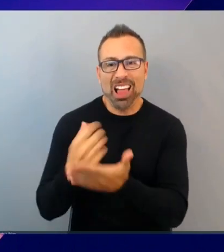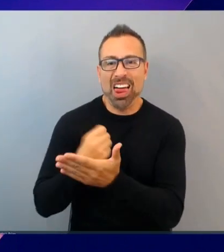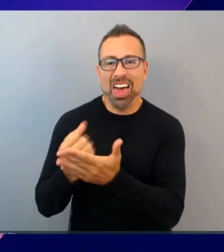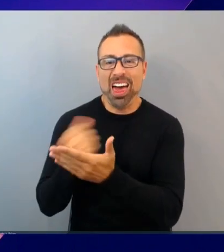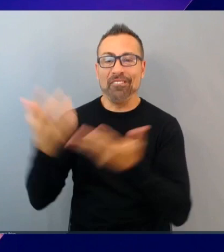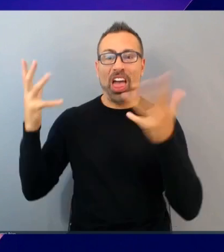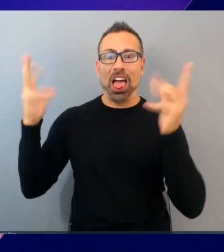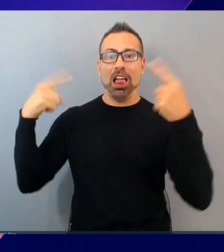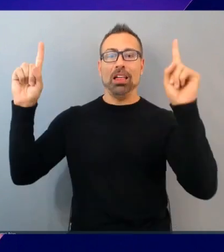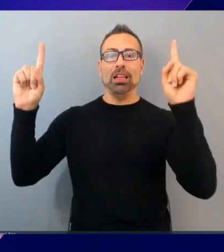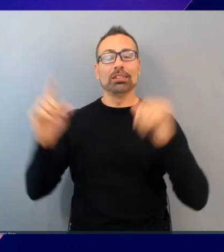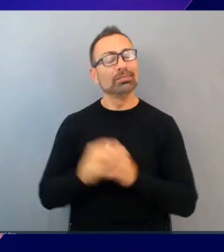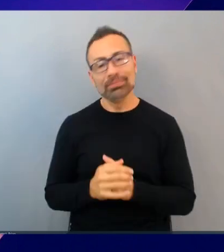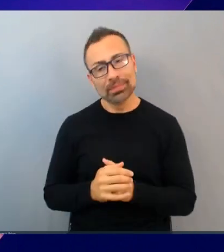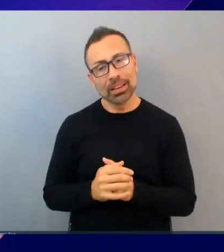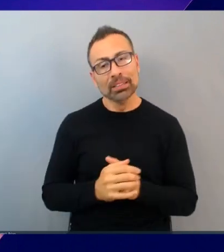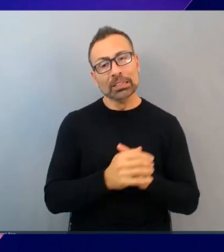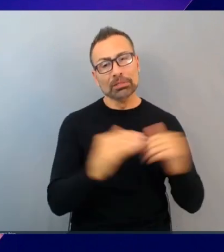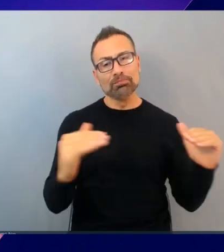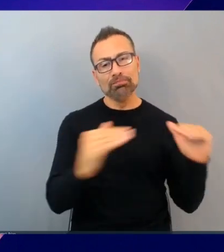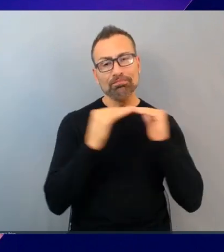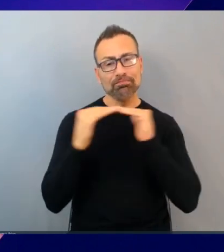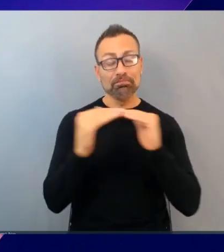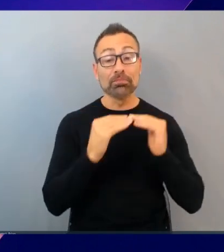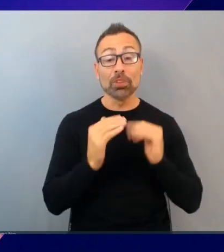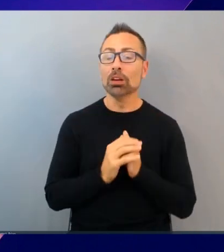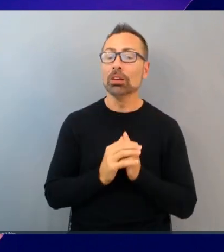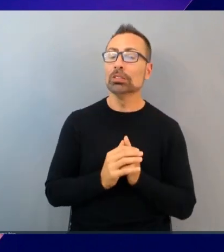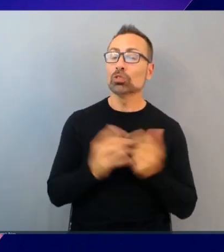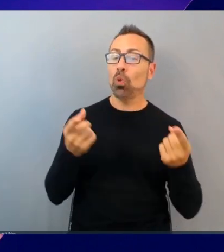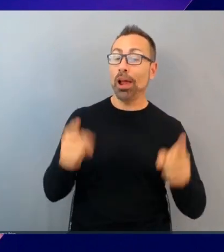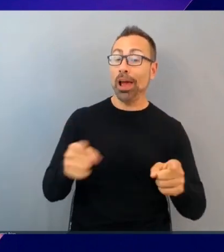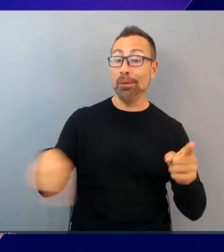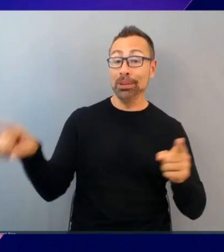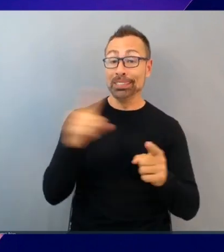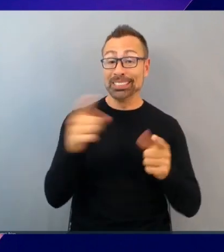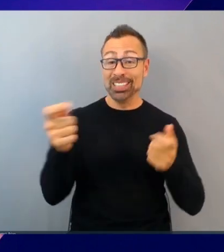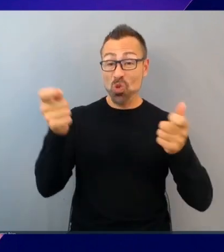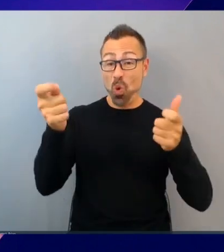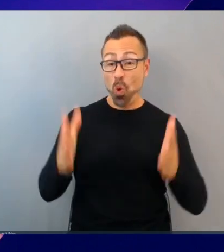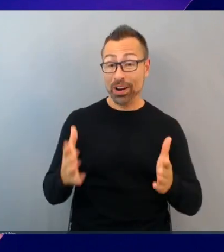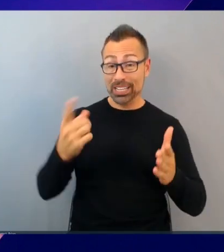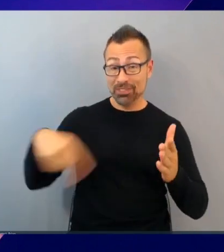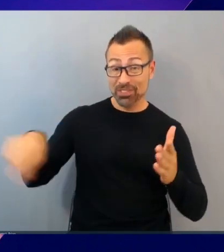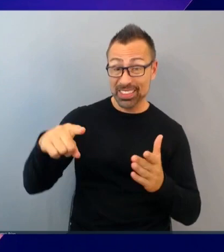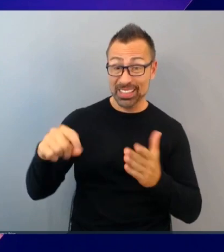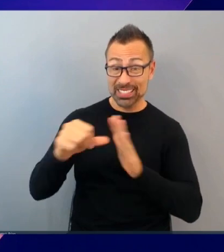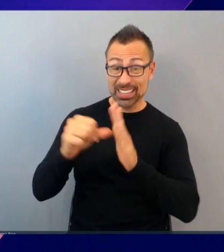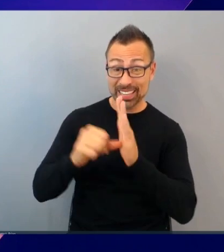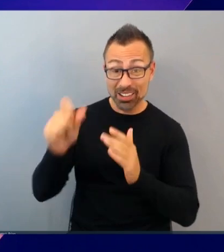Yeah, it allows the event organizer or this admin of that account, to dictate what all users are allowed to spend